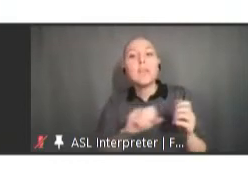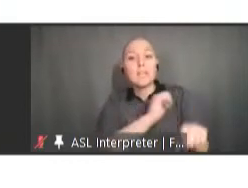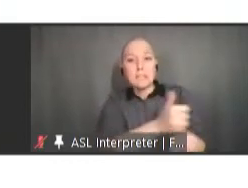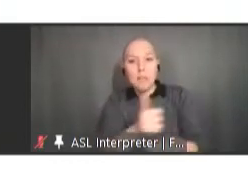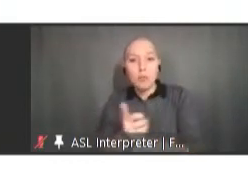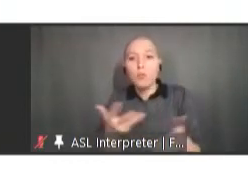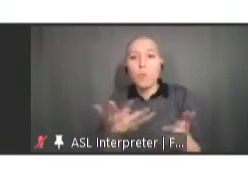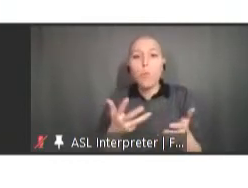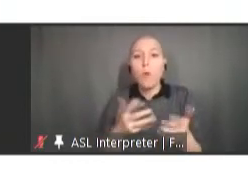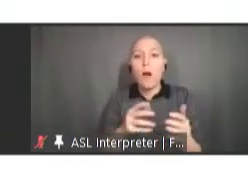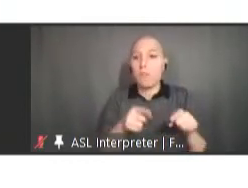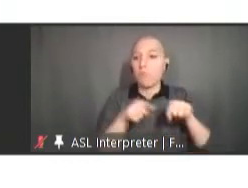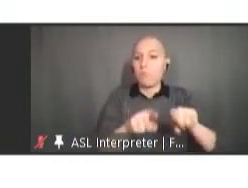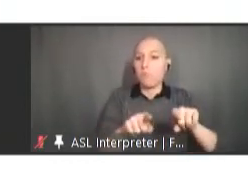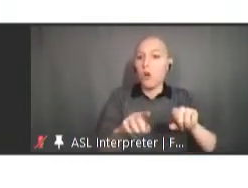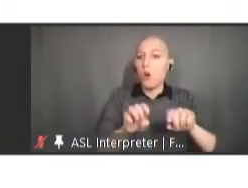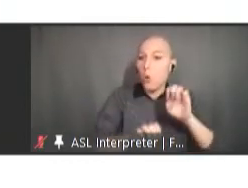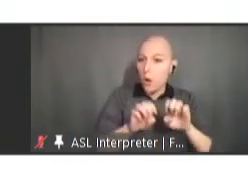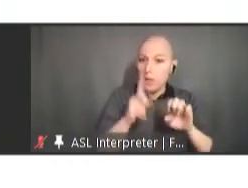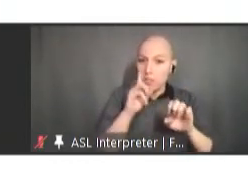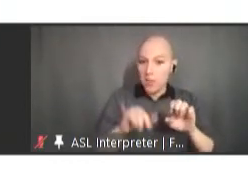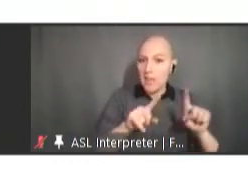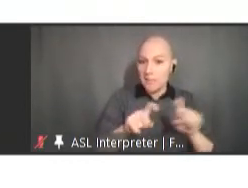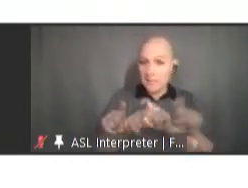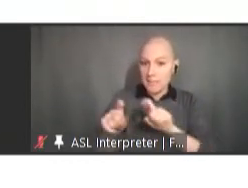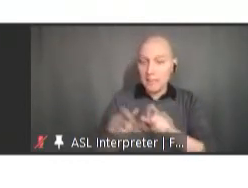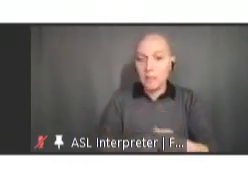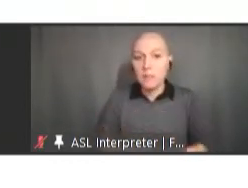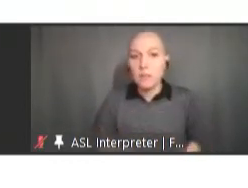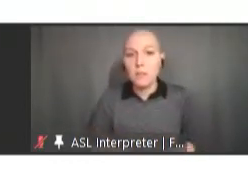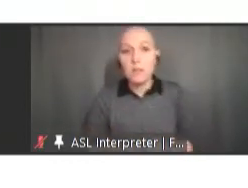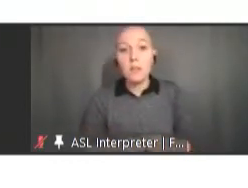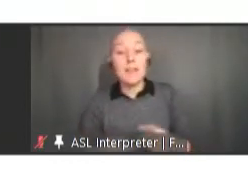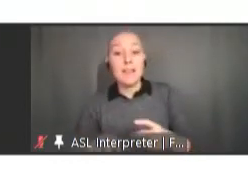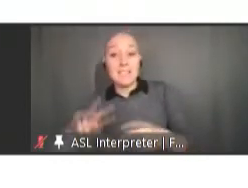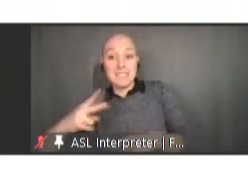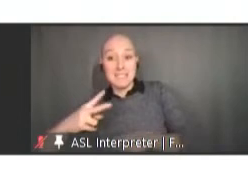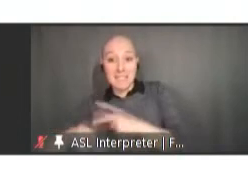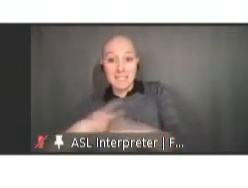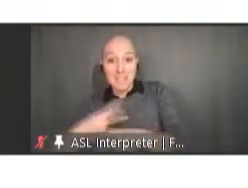Stage 2 represents our longer term efforts to collect sera and follow the infection status